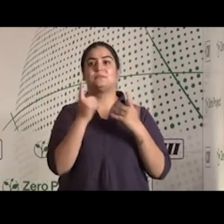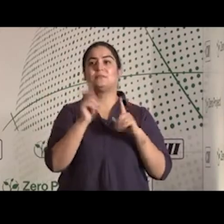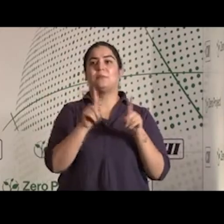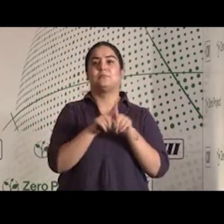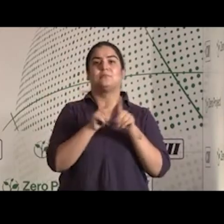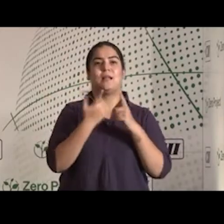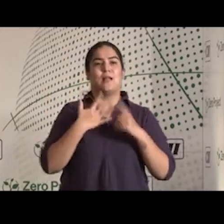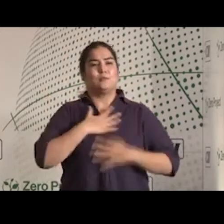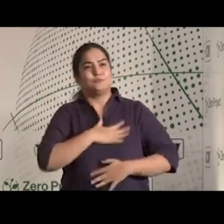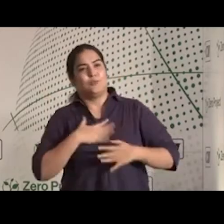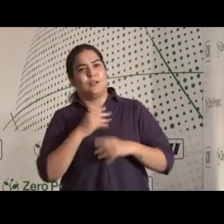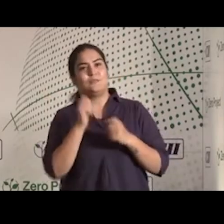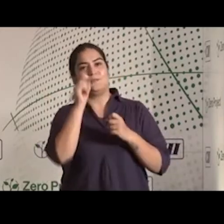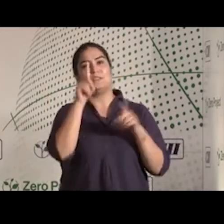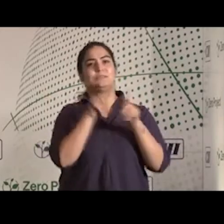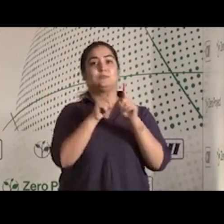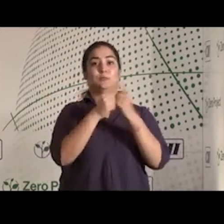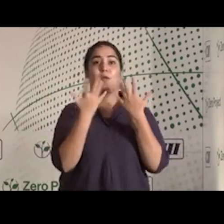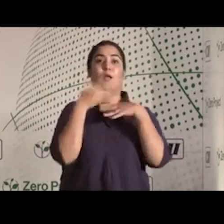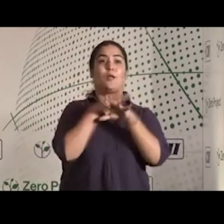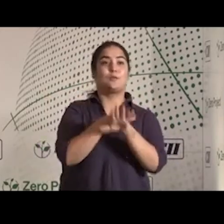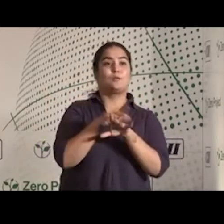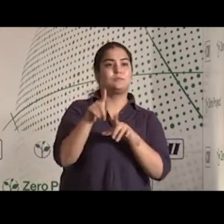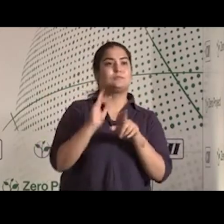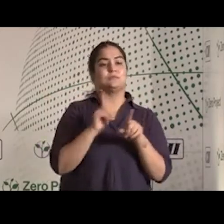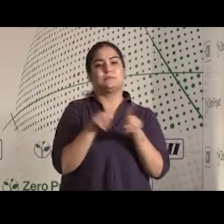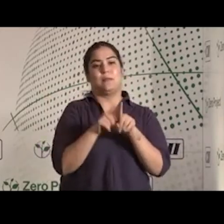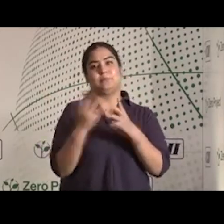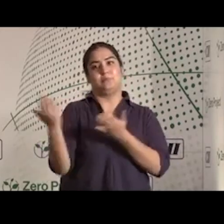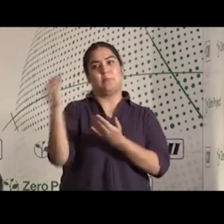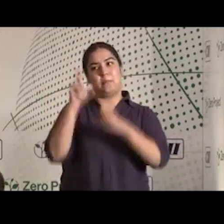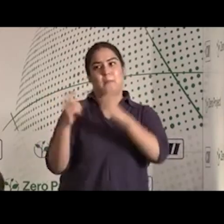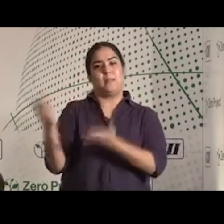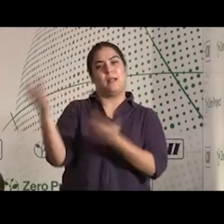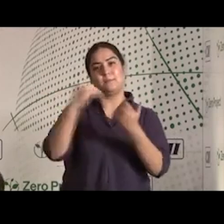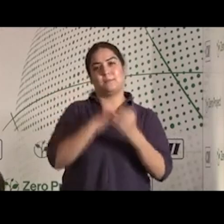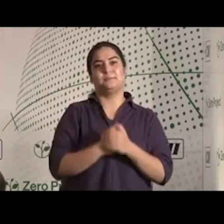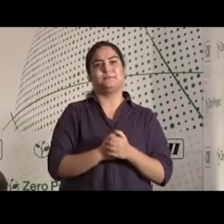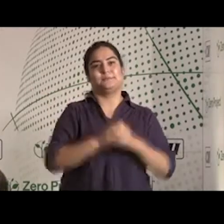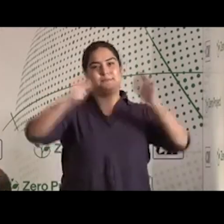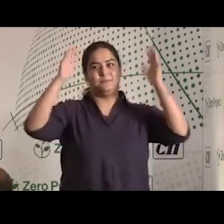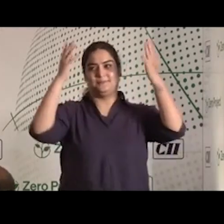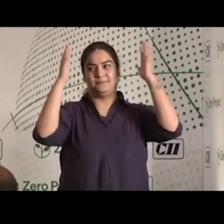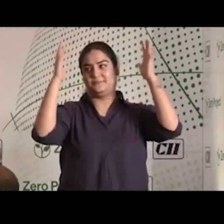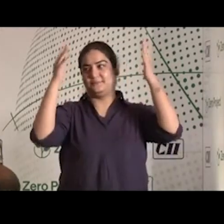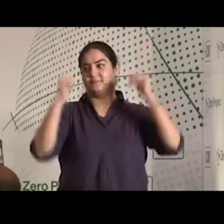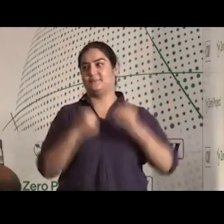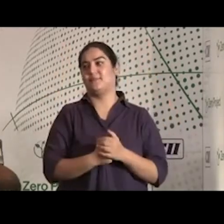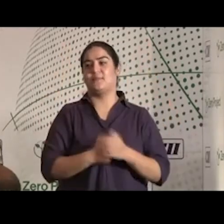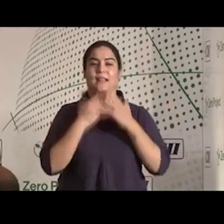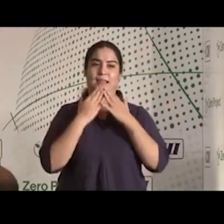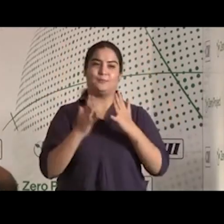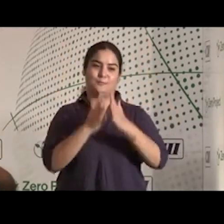full Goa in a very inclusive and an accessible manner. Light is the shortest. Thank you very much.